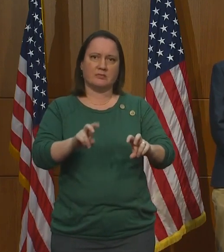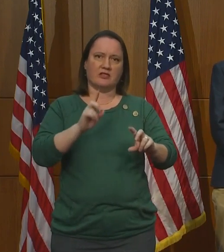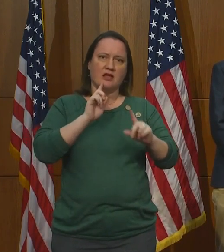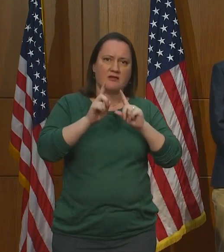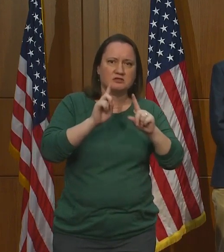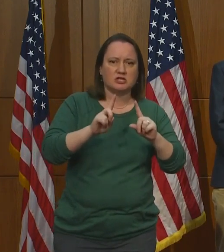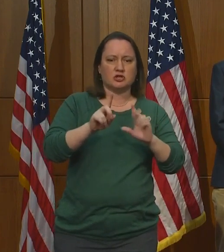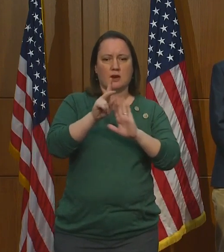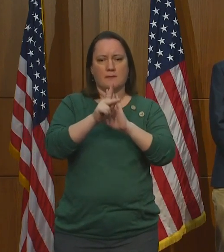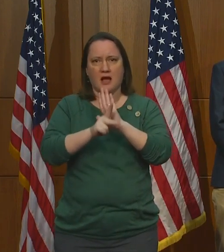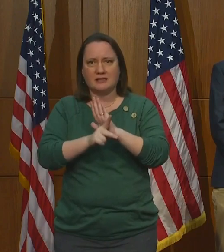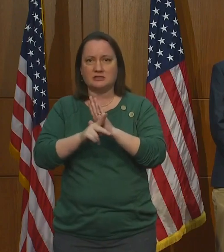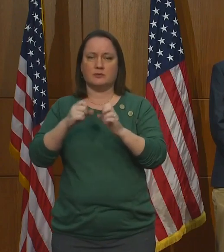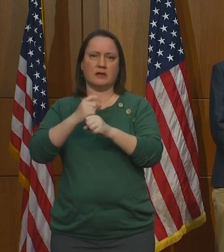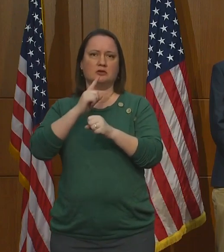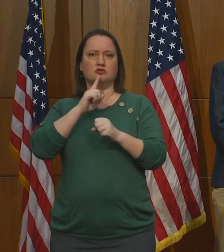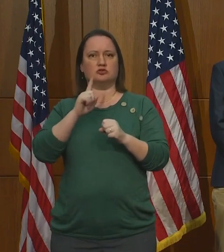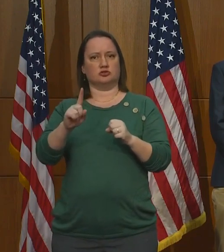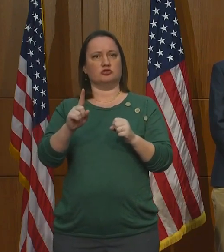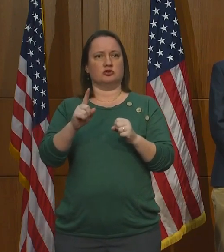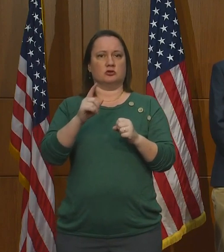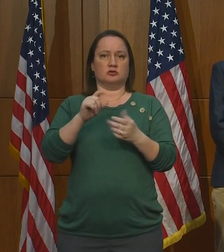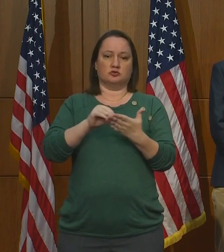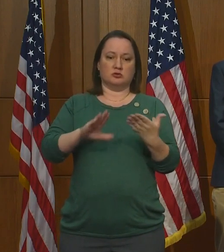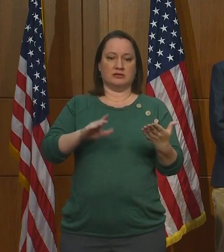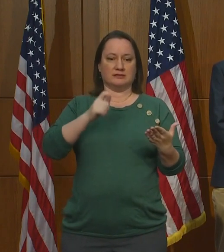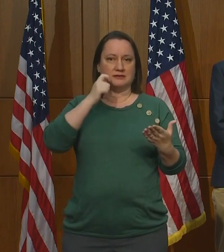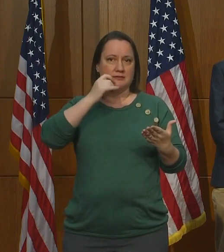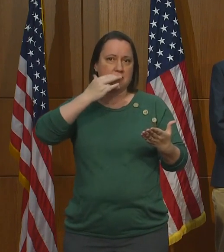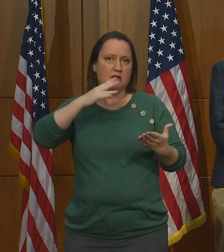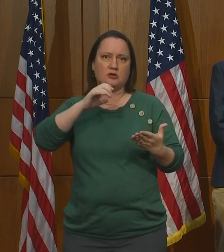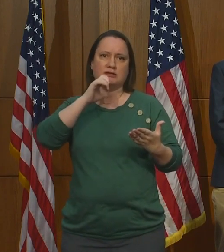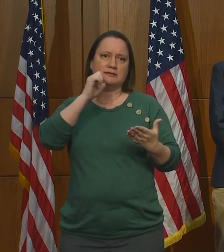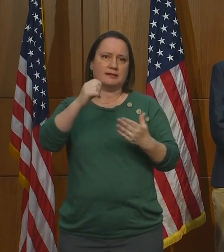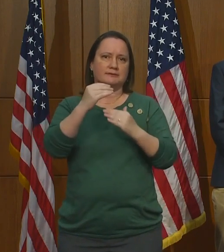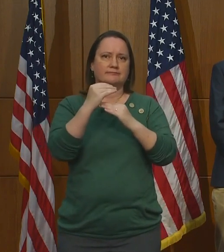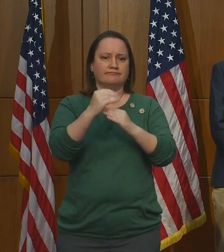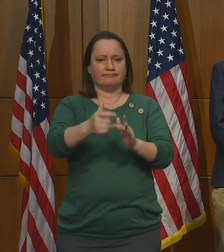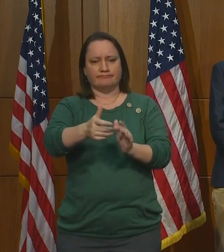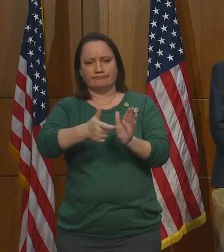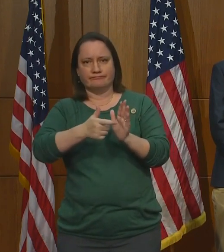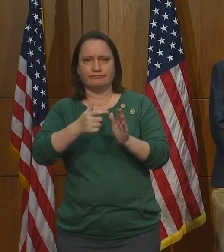THESE CONVERSATIONS AND NECESSARY POLICY CHANGES TO ENSURE THAT THE COLOR OF A